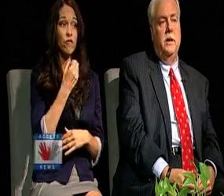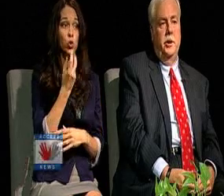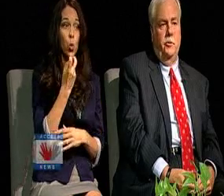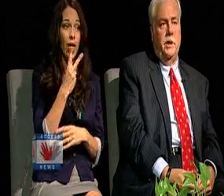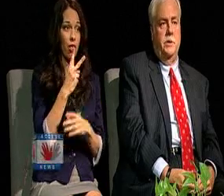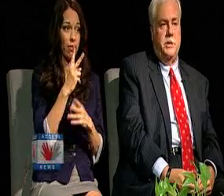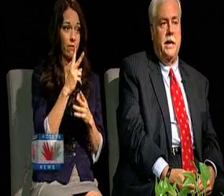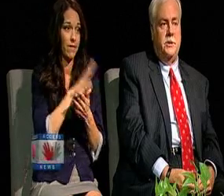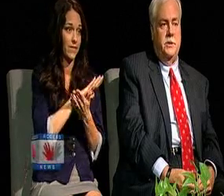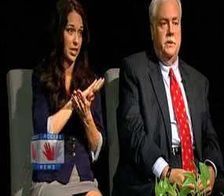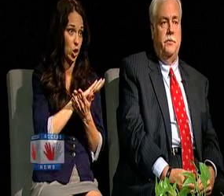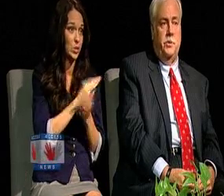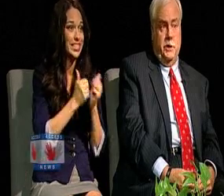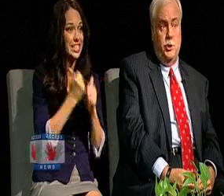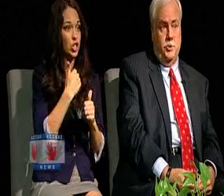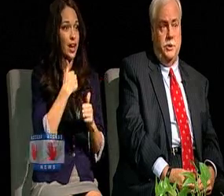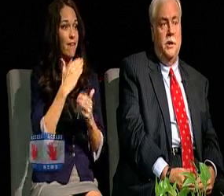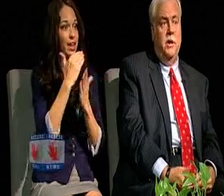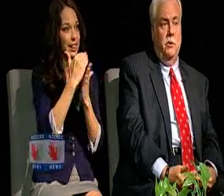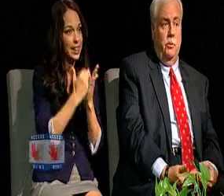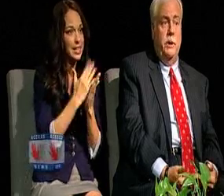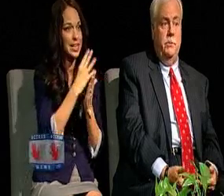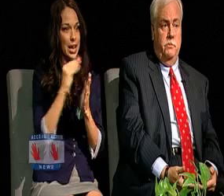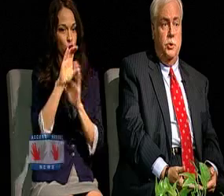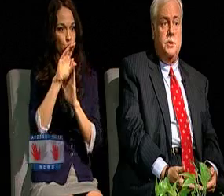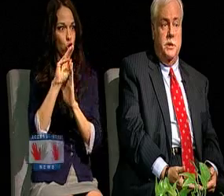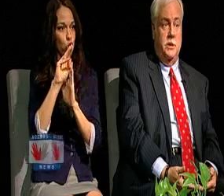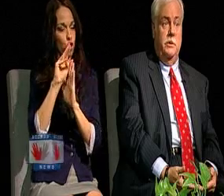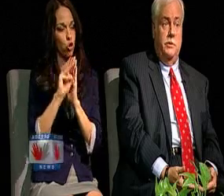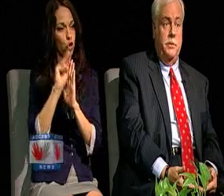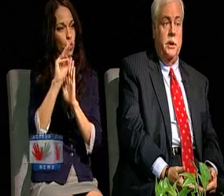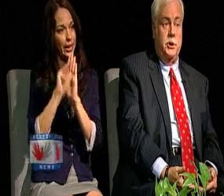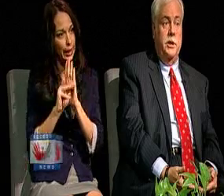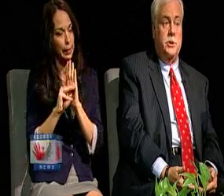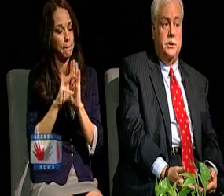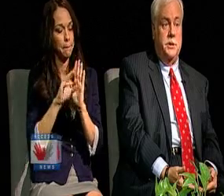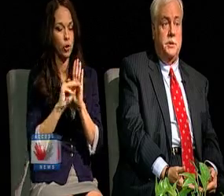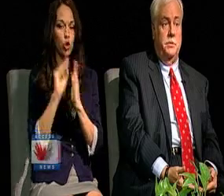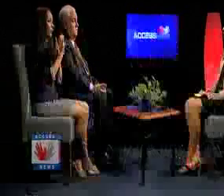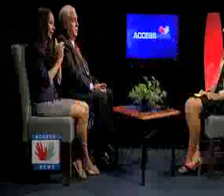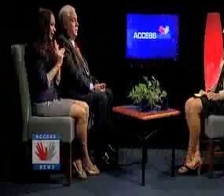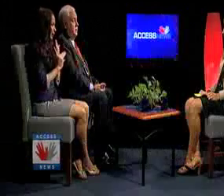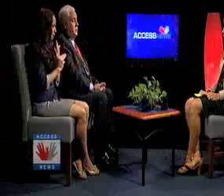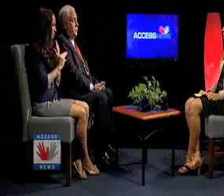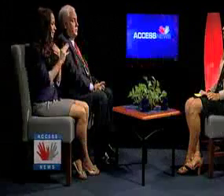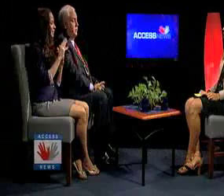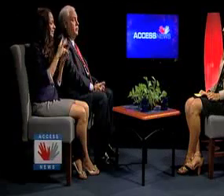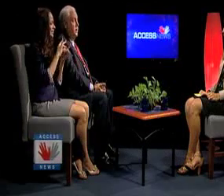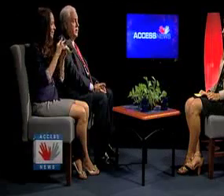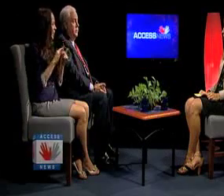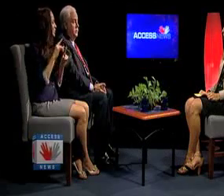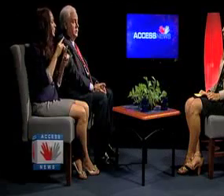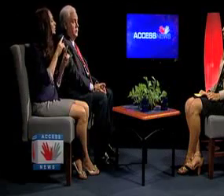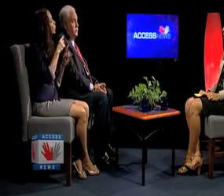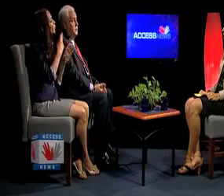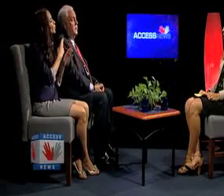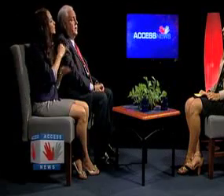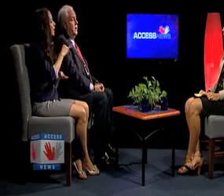and a curriculum tied to it for teachers. We use these in the public education system, and so there's a curriculum for the teachers.